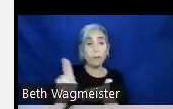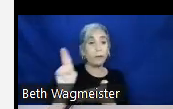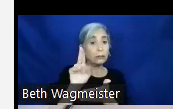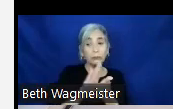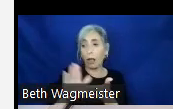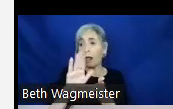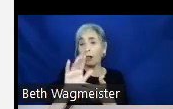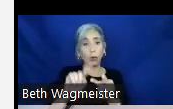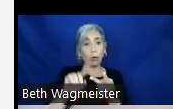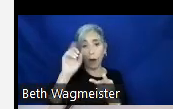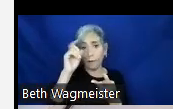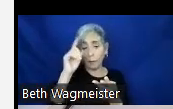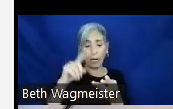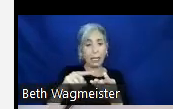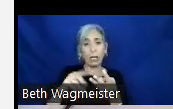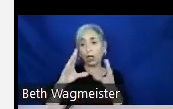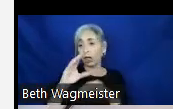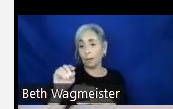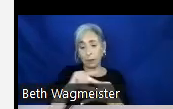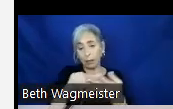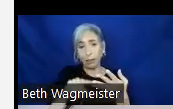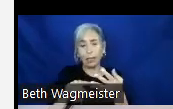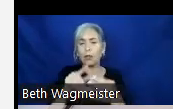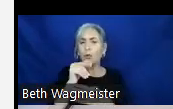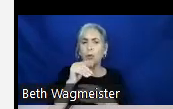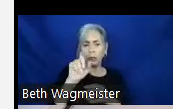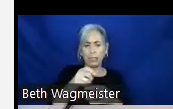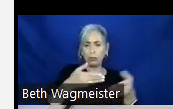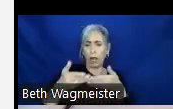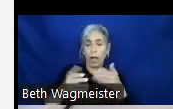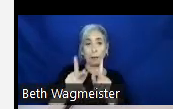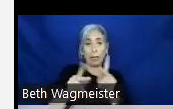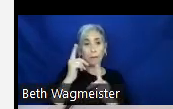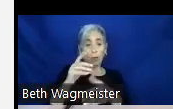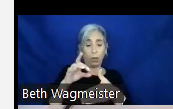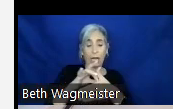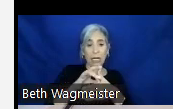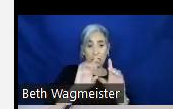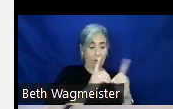Government, or company who needs to hire people for the content department, that you can also hire